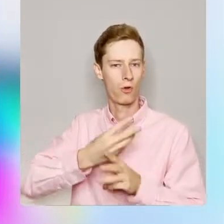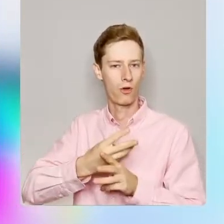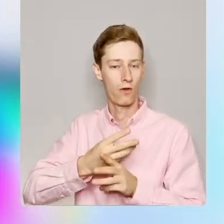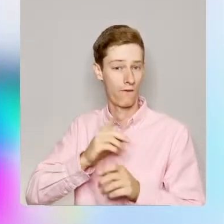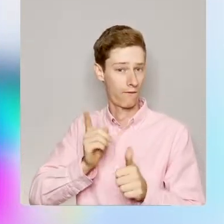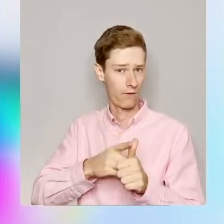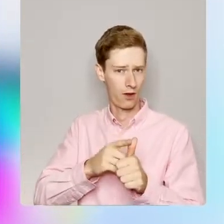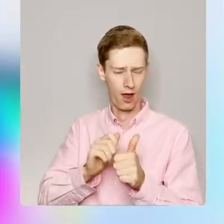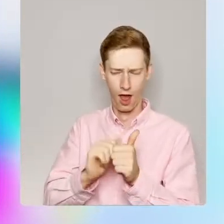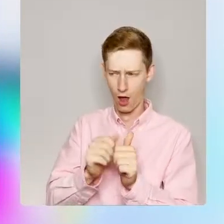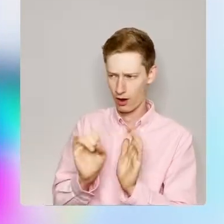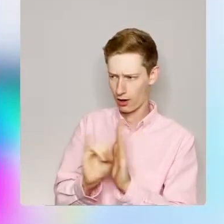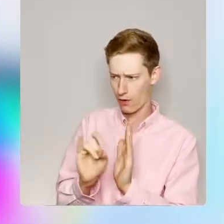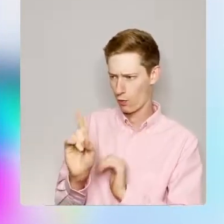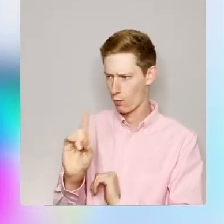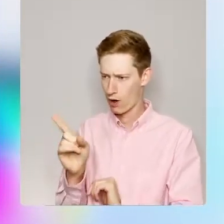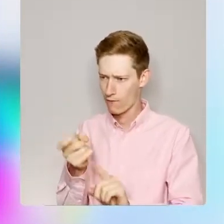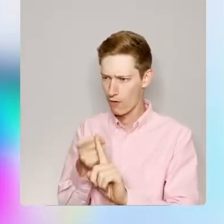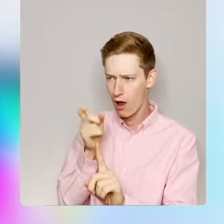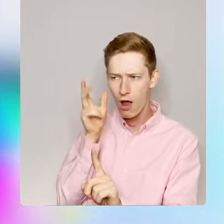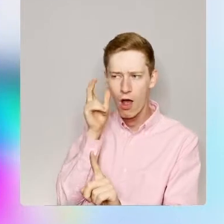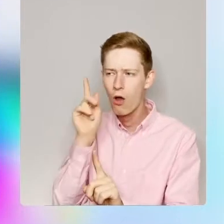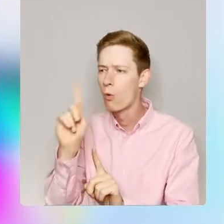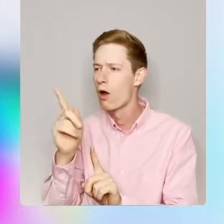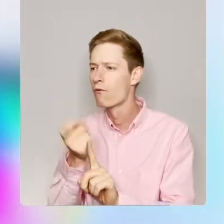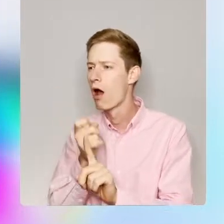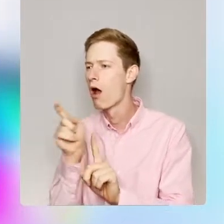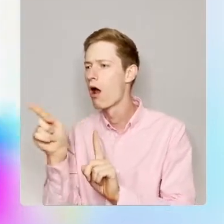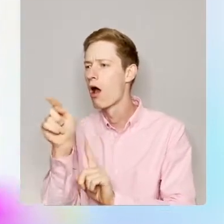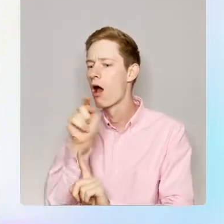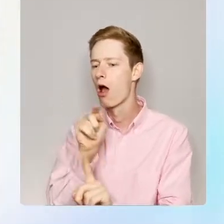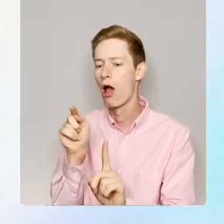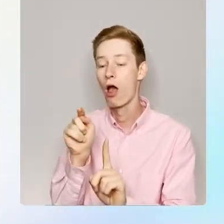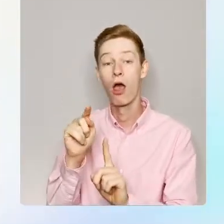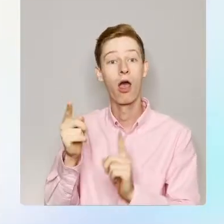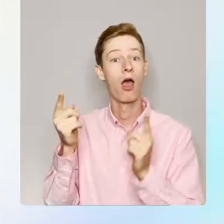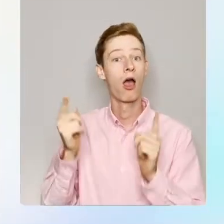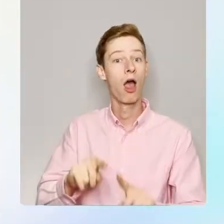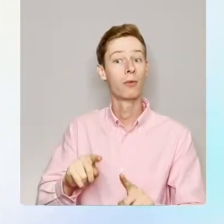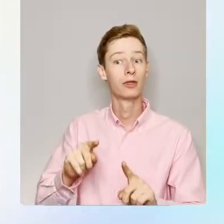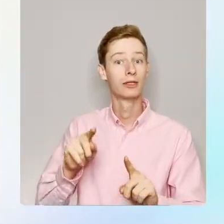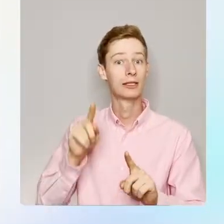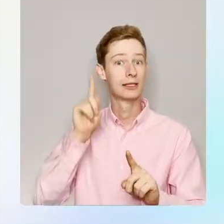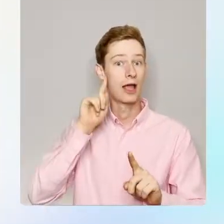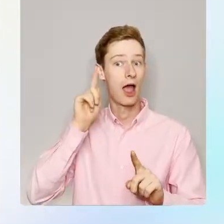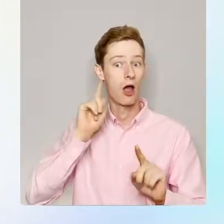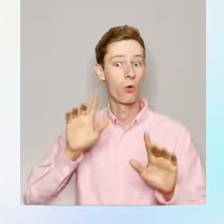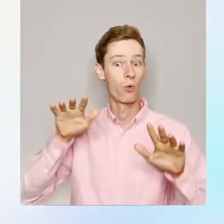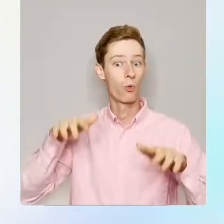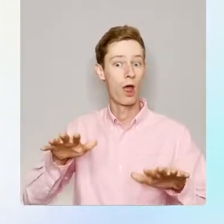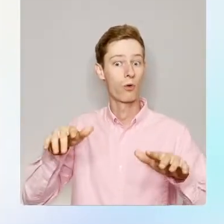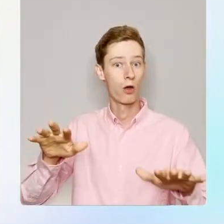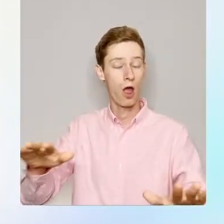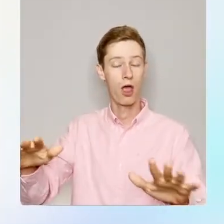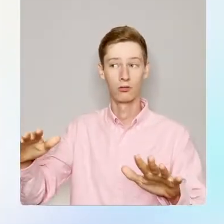where a sound is coming from, using our ears alone? When sound waves approach the human ear in the real world,